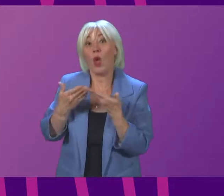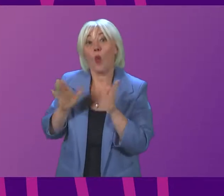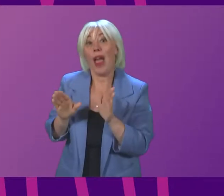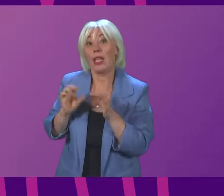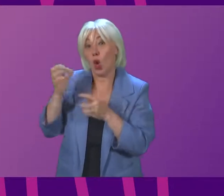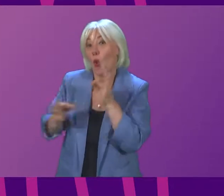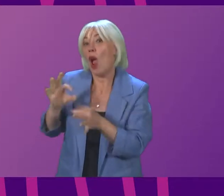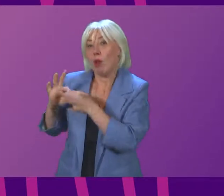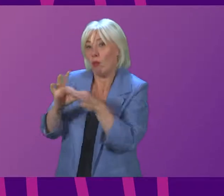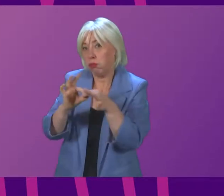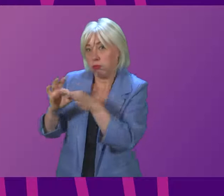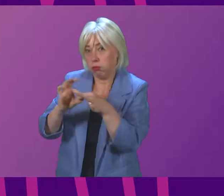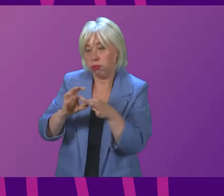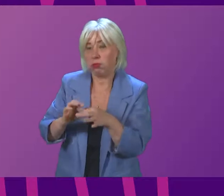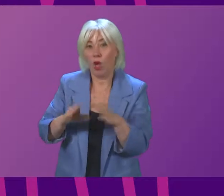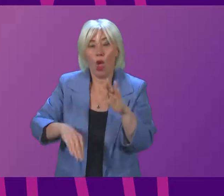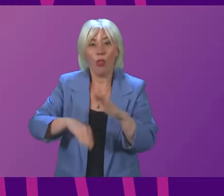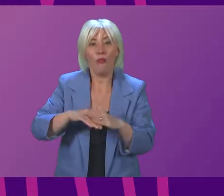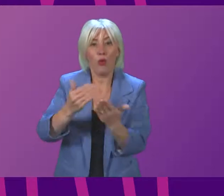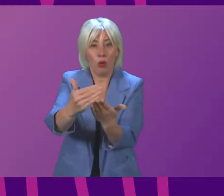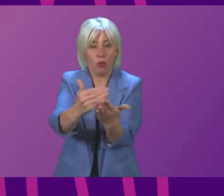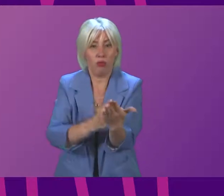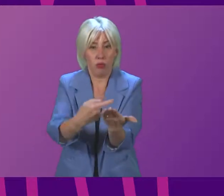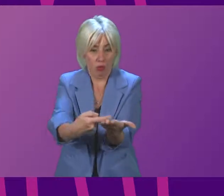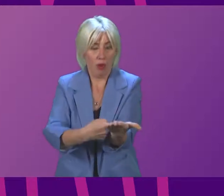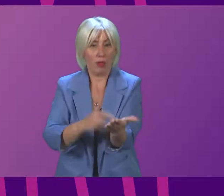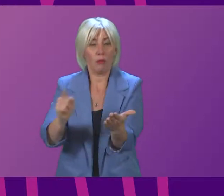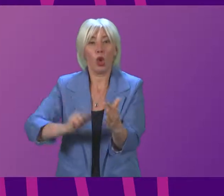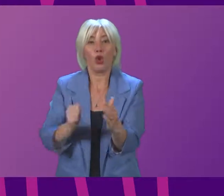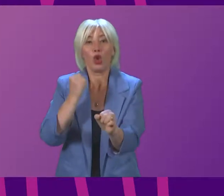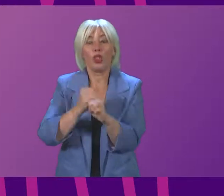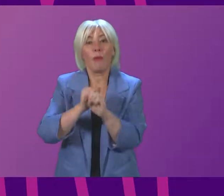The full text of the terms of reference is available on the Scottish Government website as of now.